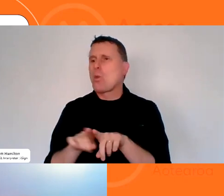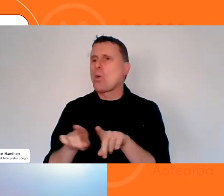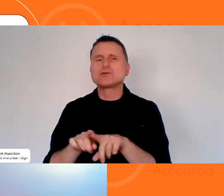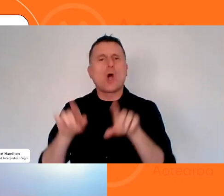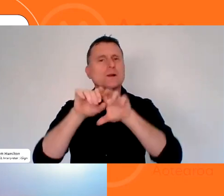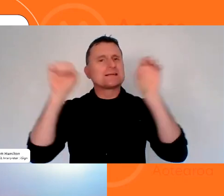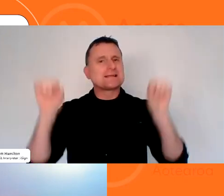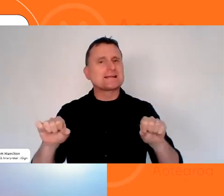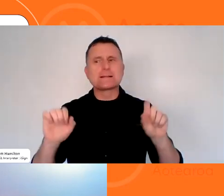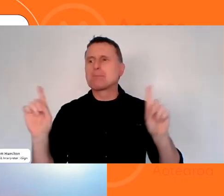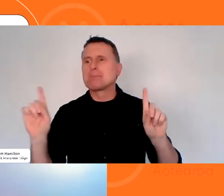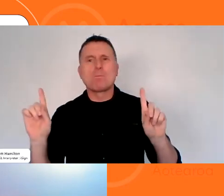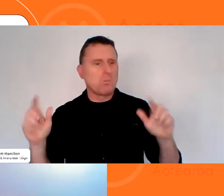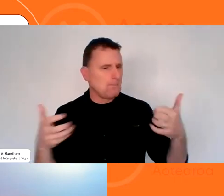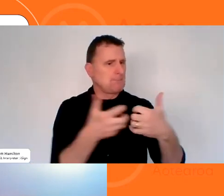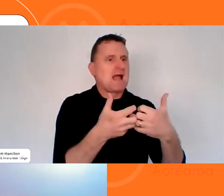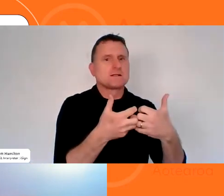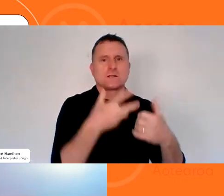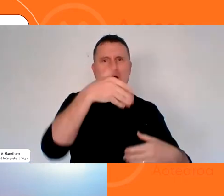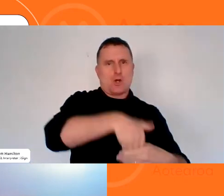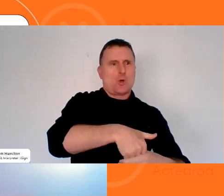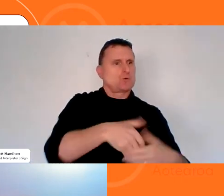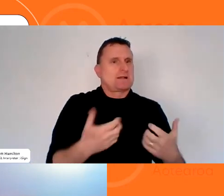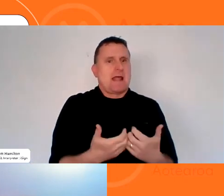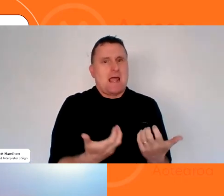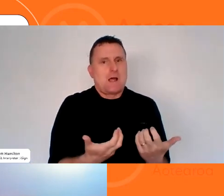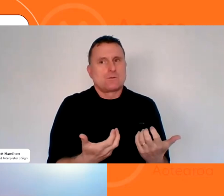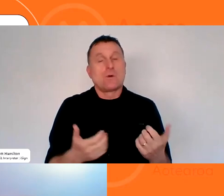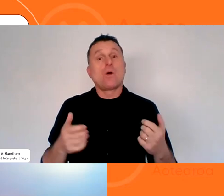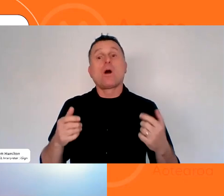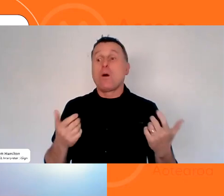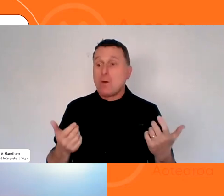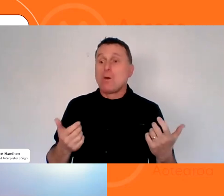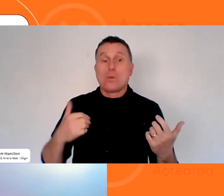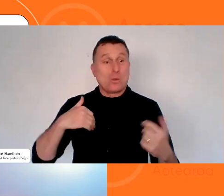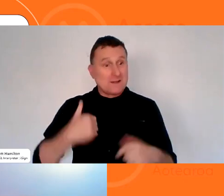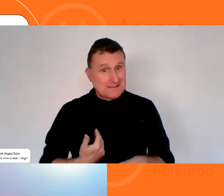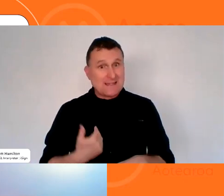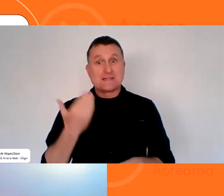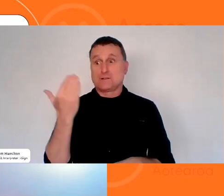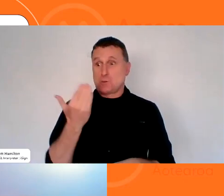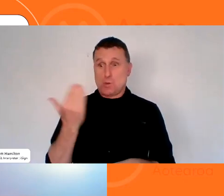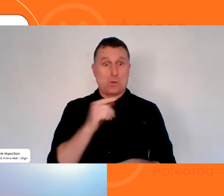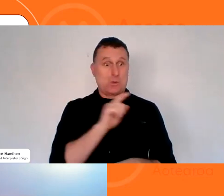a point where we get best practice from those schools that are delivering